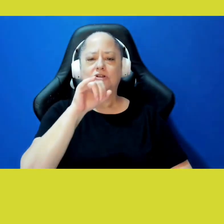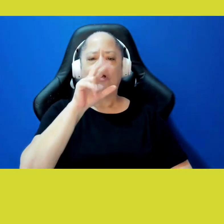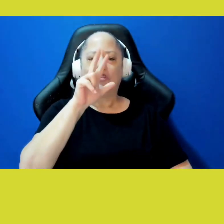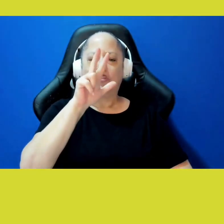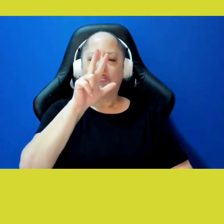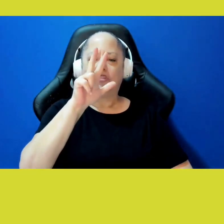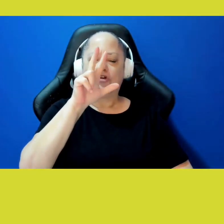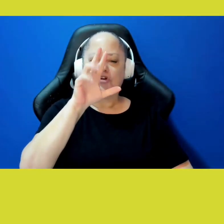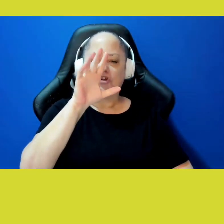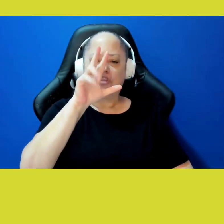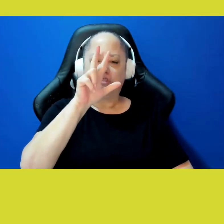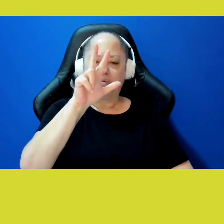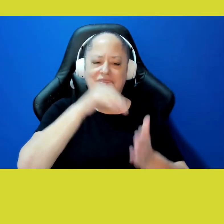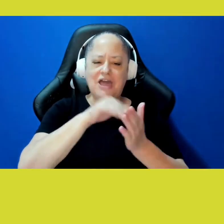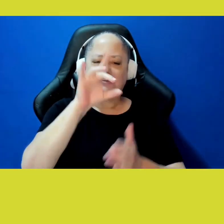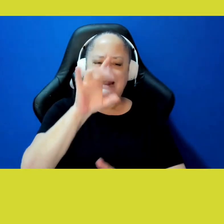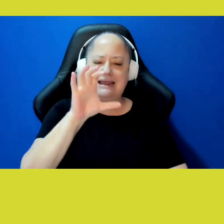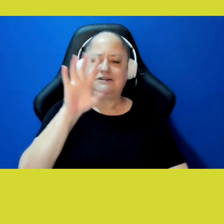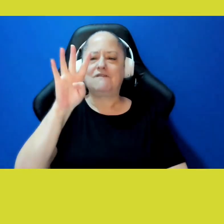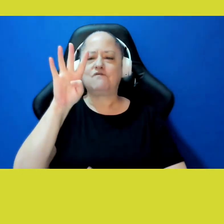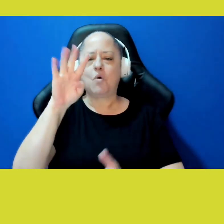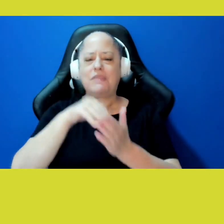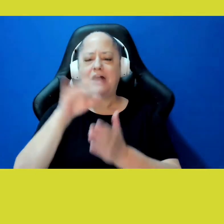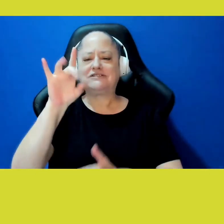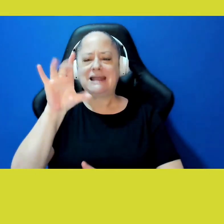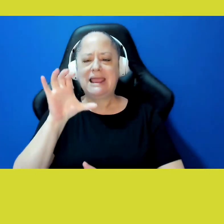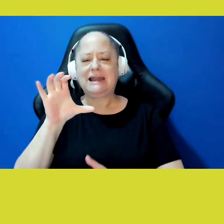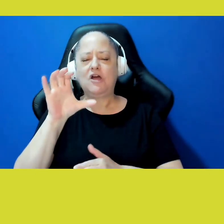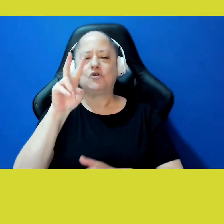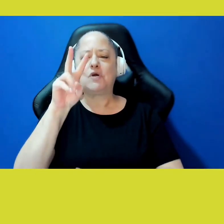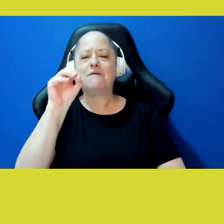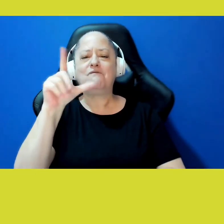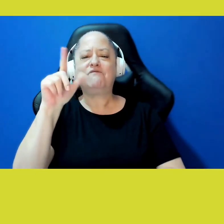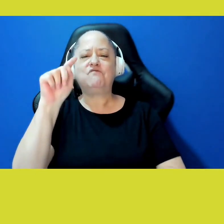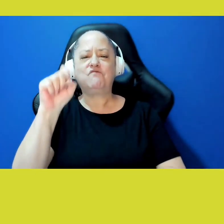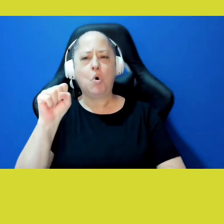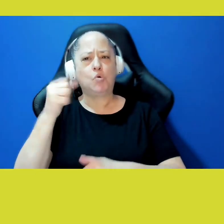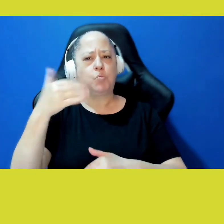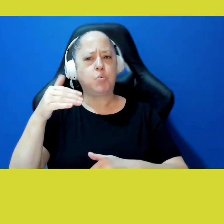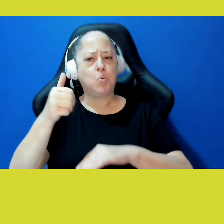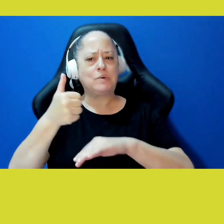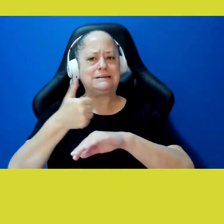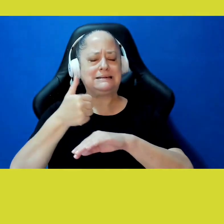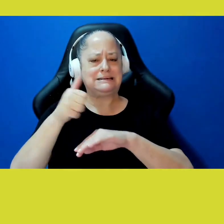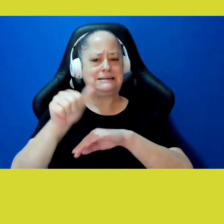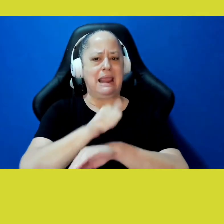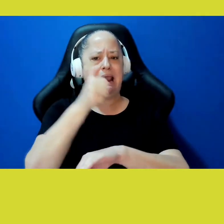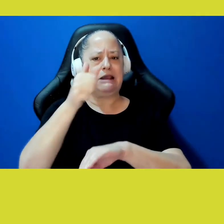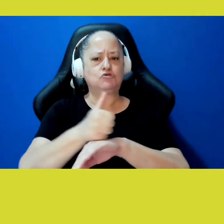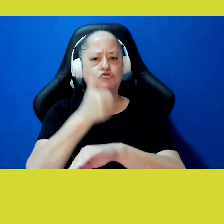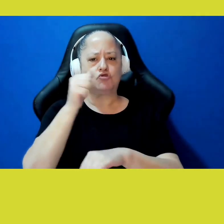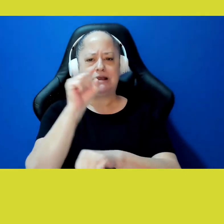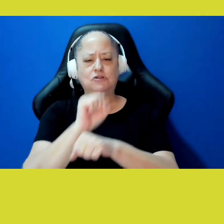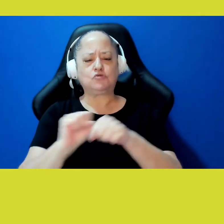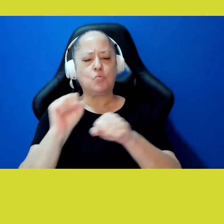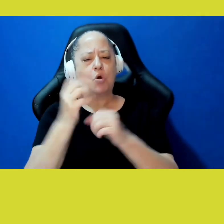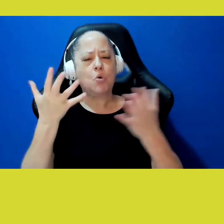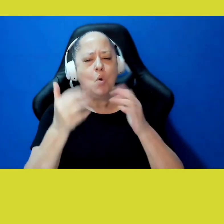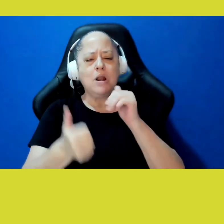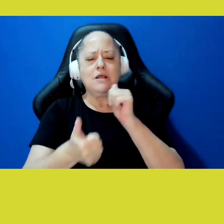very dangerous work. And I asked him, what, you know, what are most of your calls about?